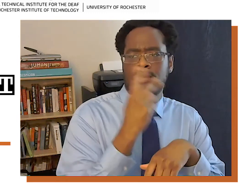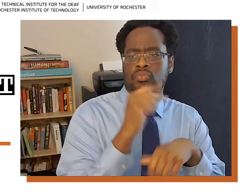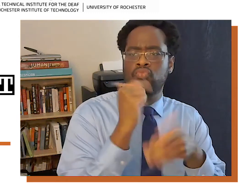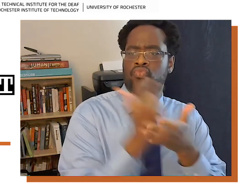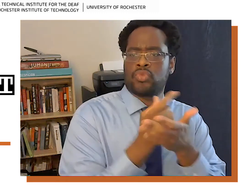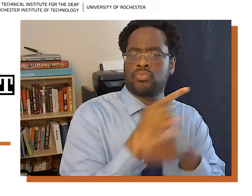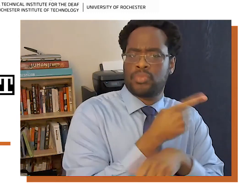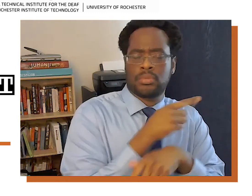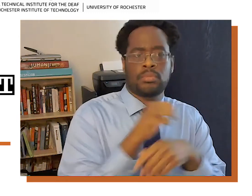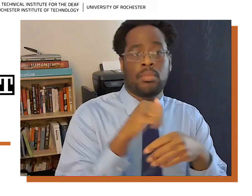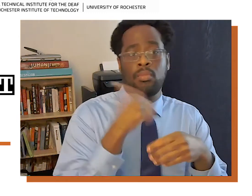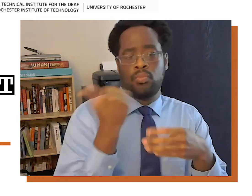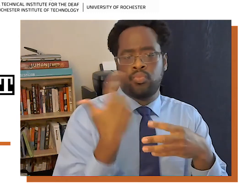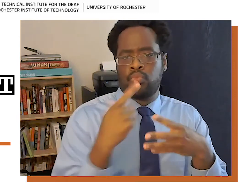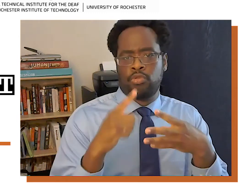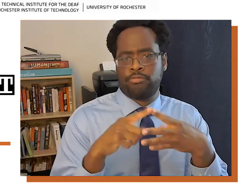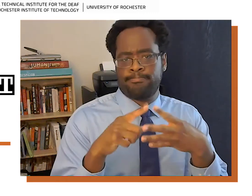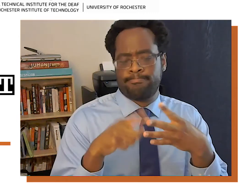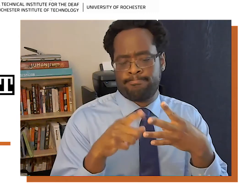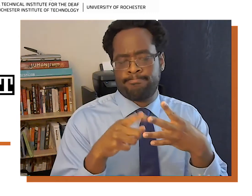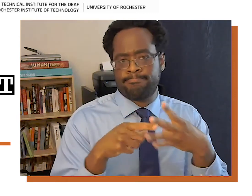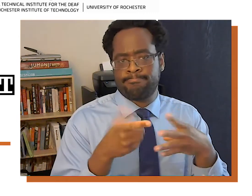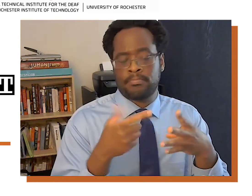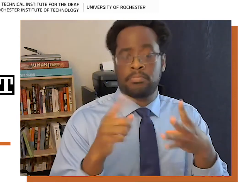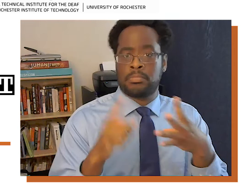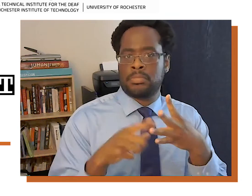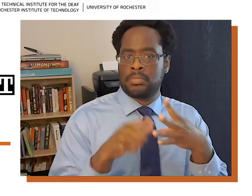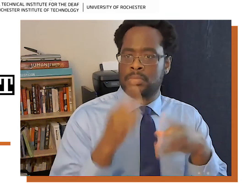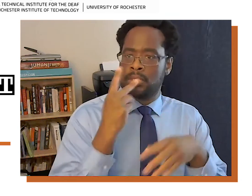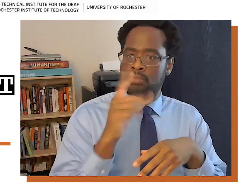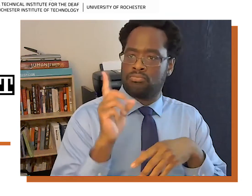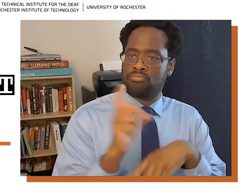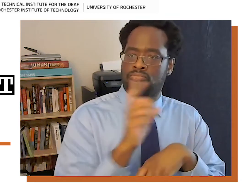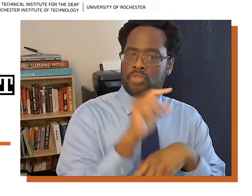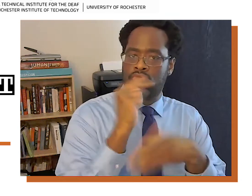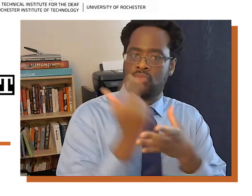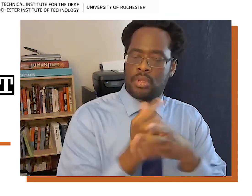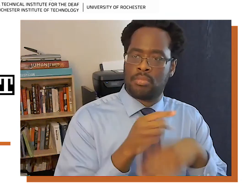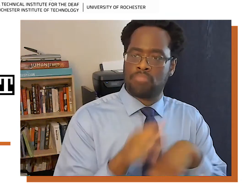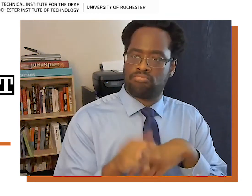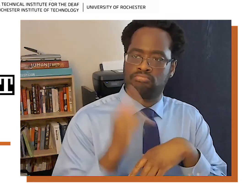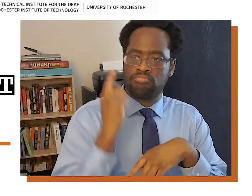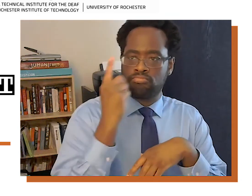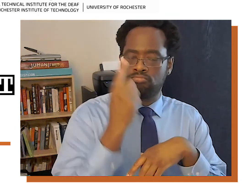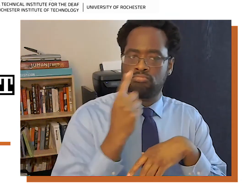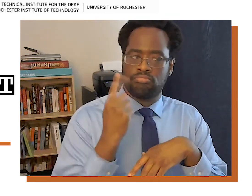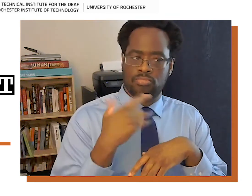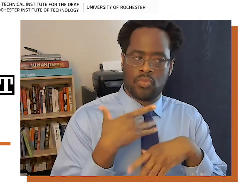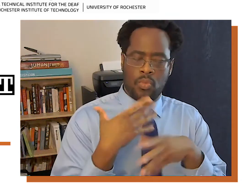not seeing my sister graduate from college, and then my second oldest brother didn't graduate,